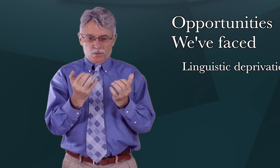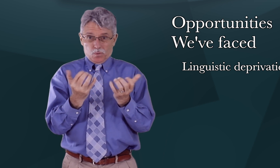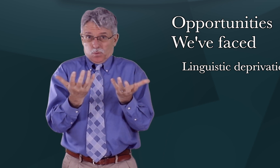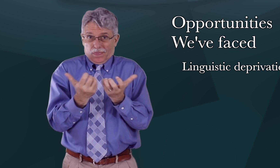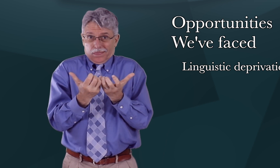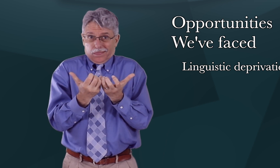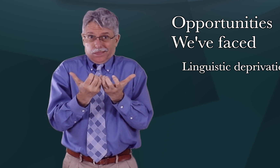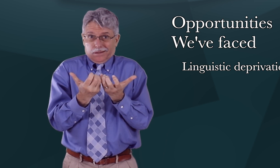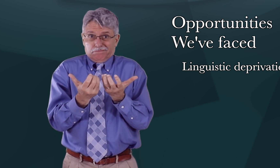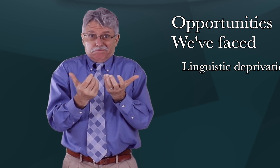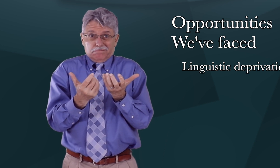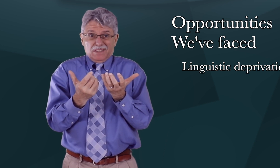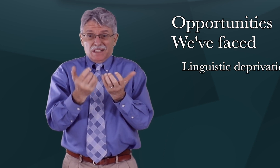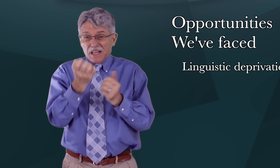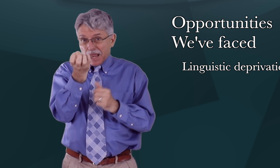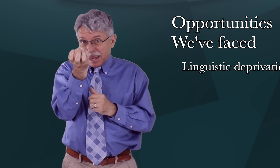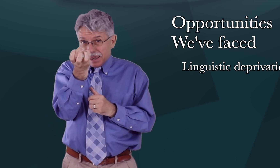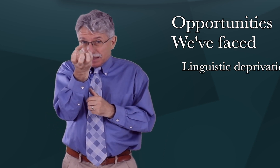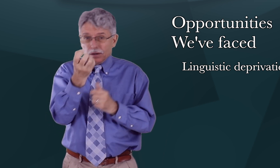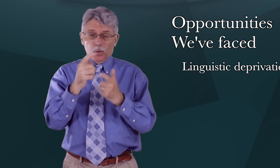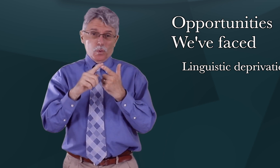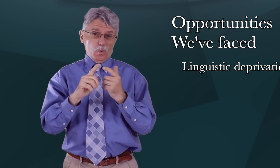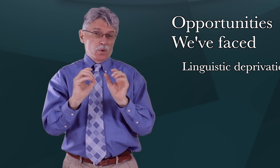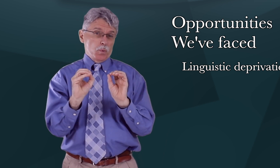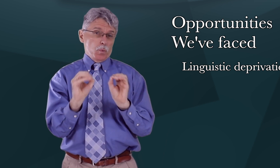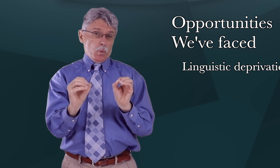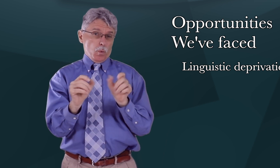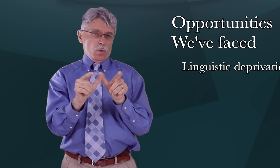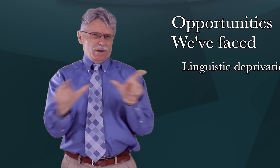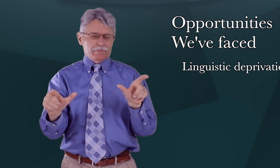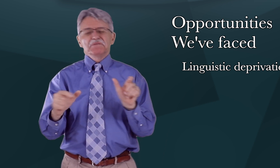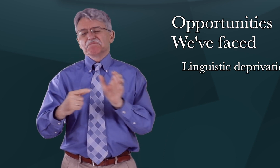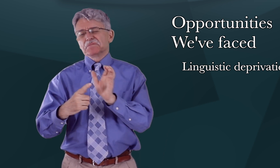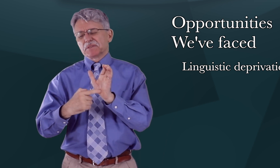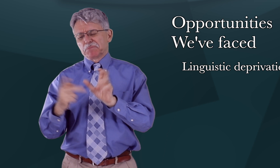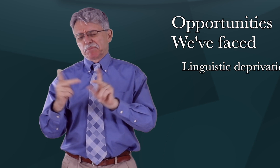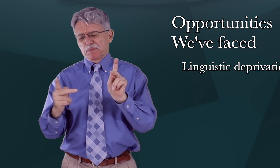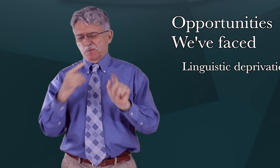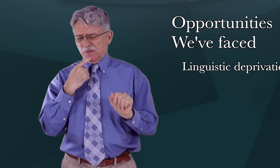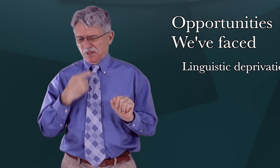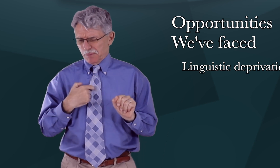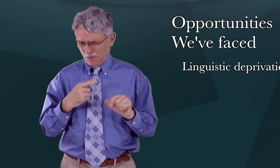at our family with very little or no language.